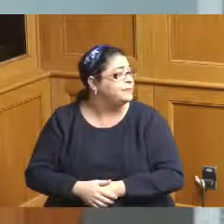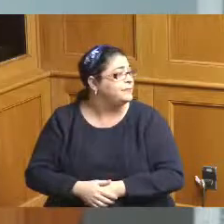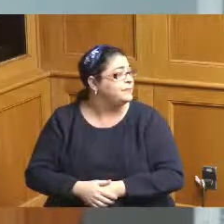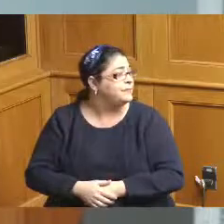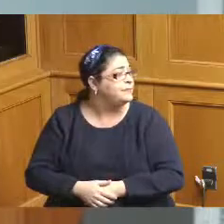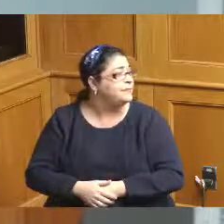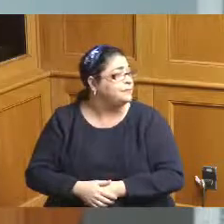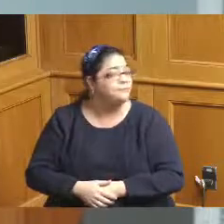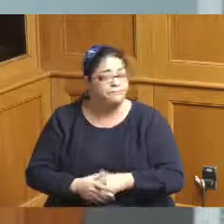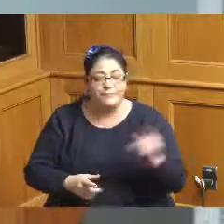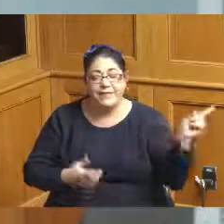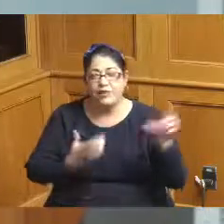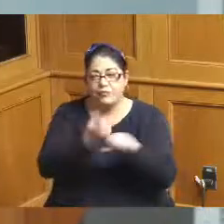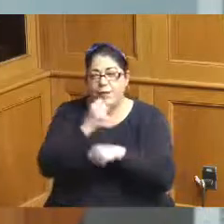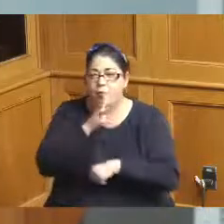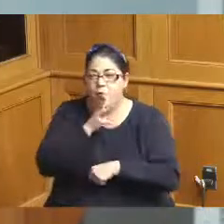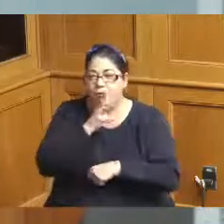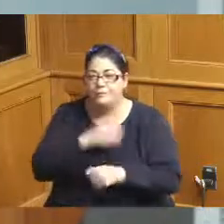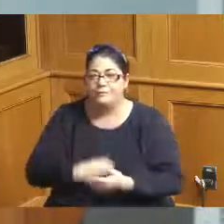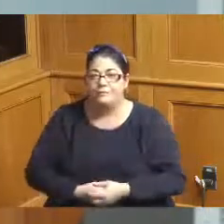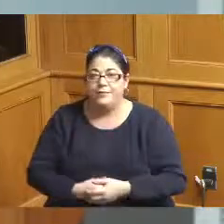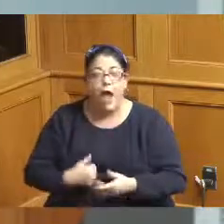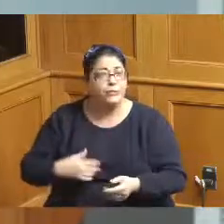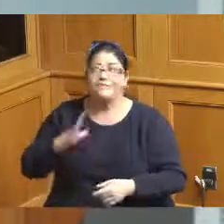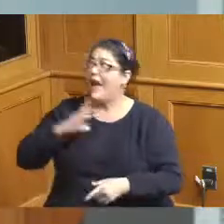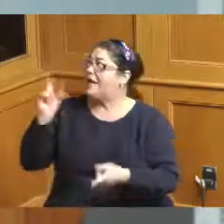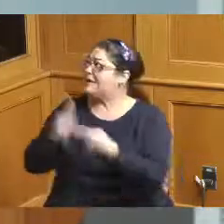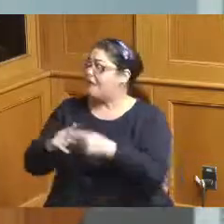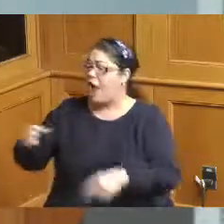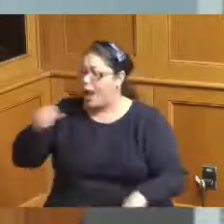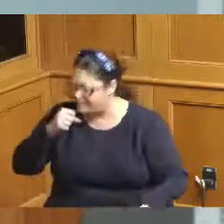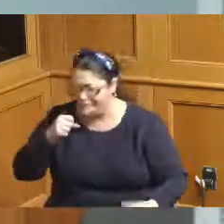thank you you're gonna get you and that's glad I was fine you're nervous seconds ago you're just